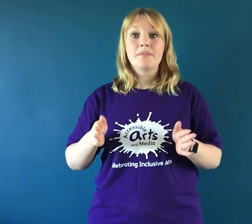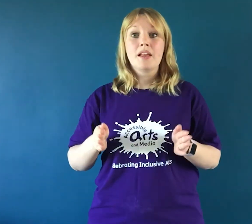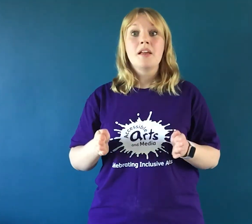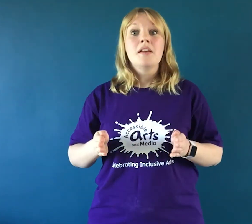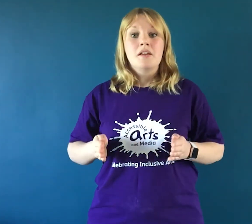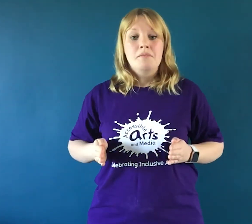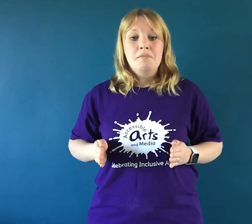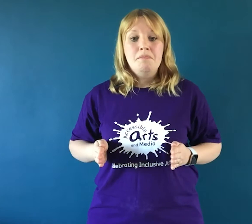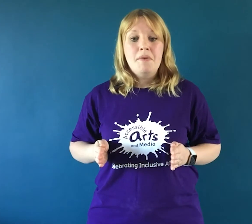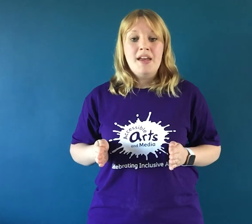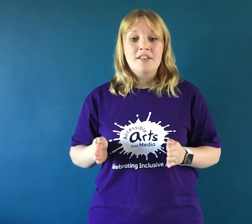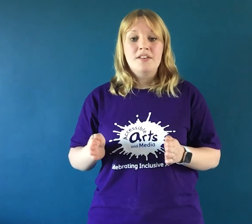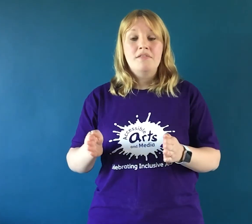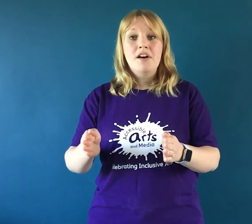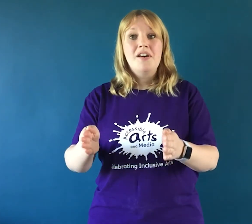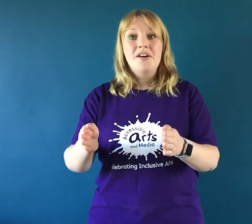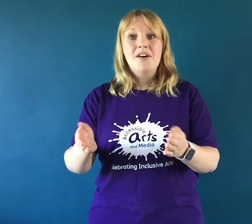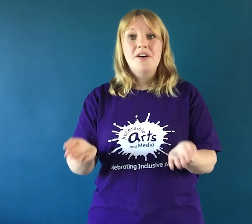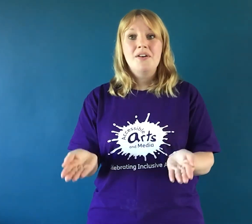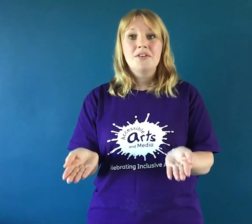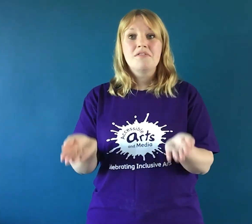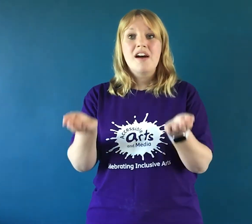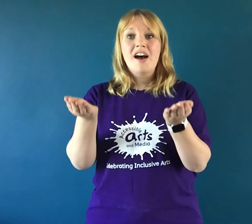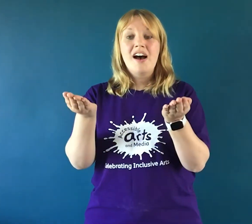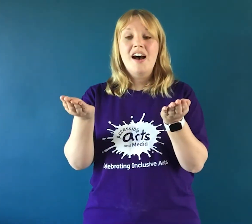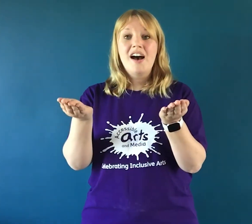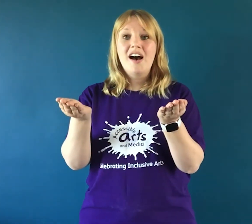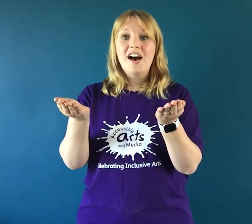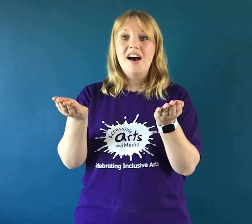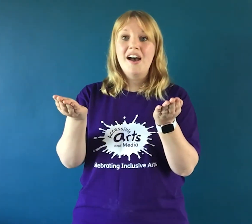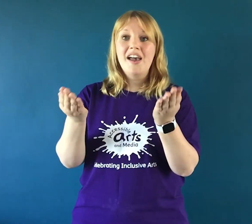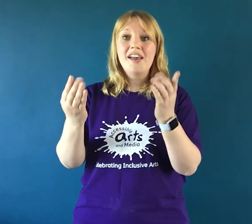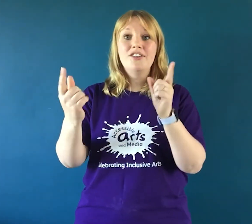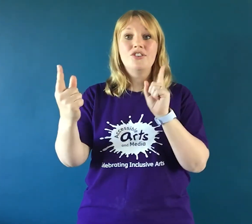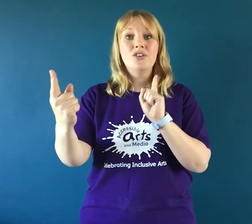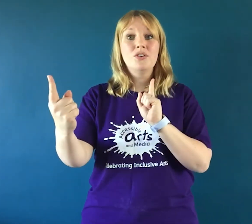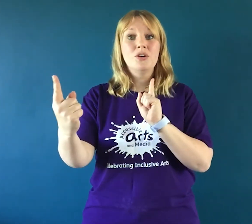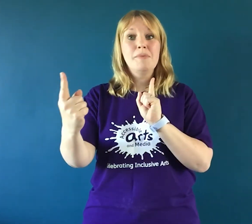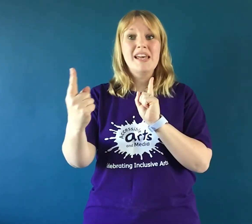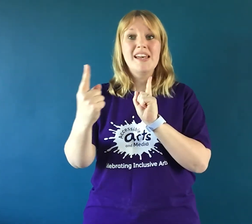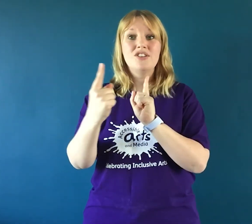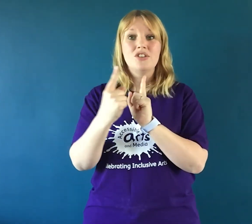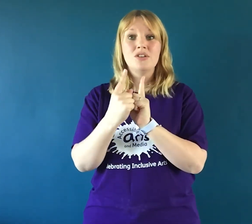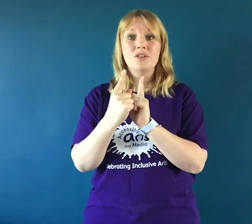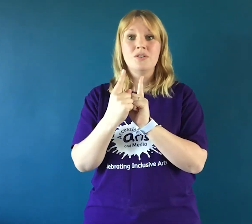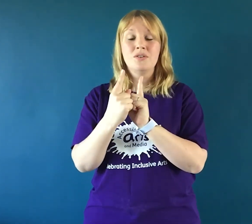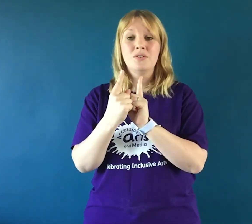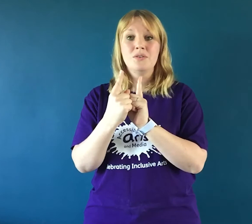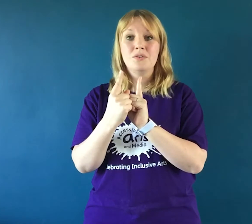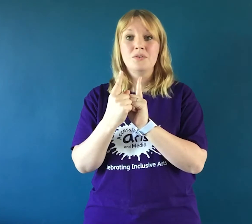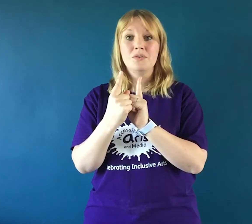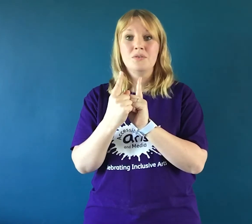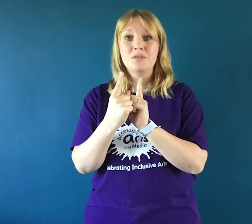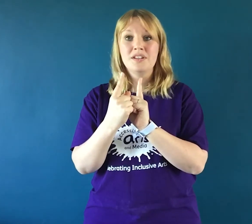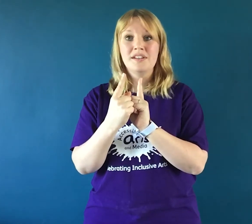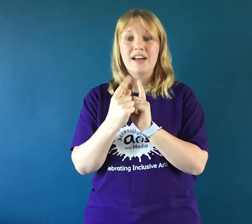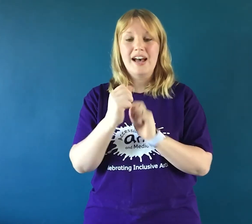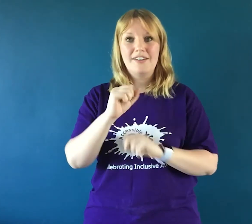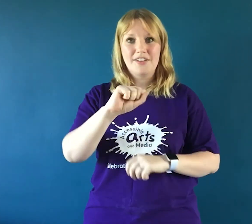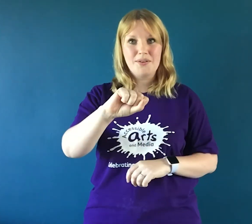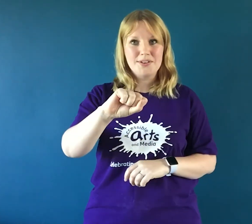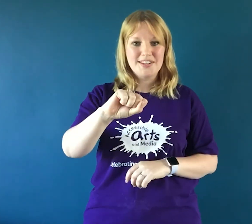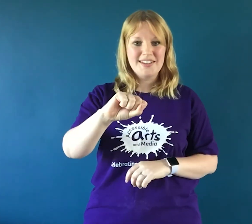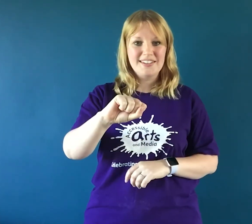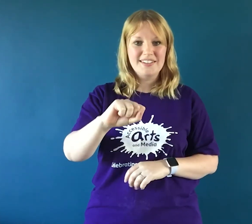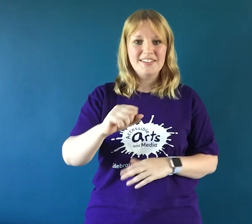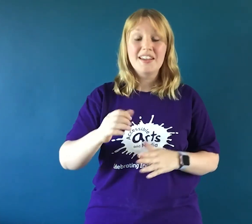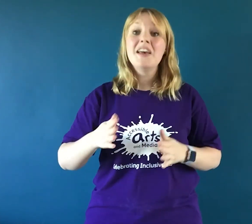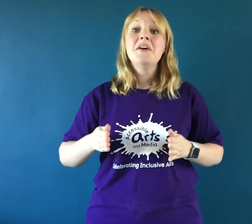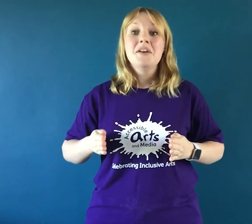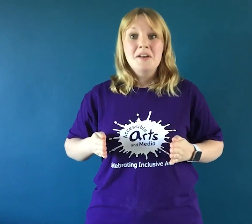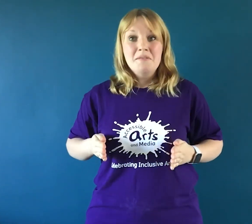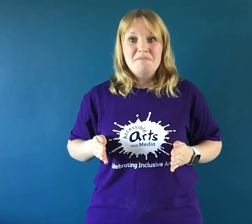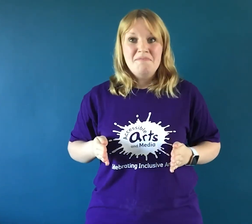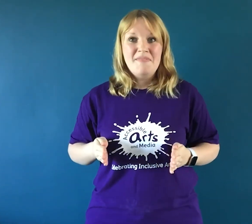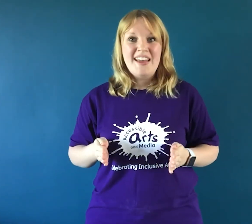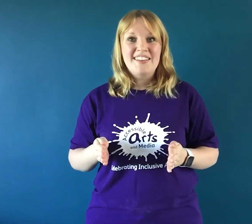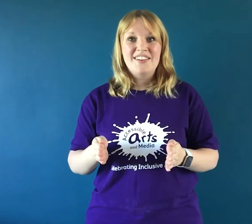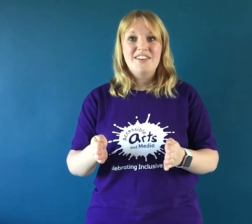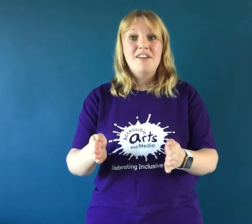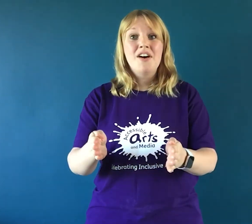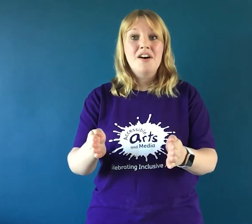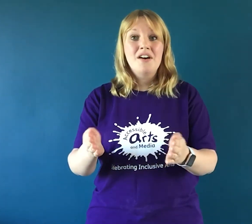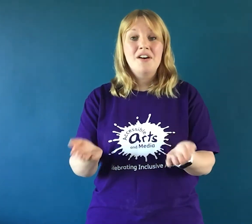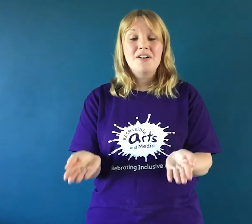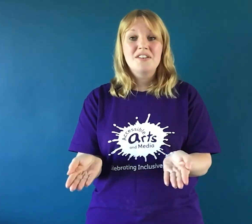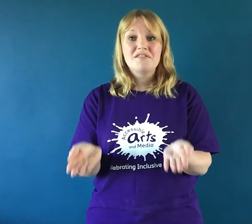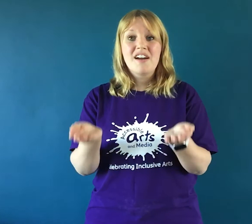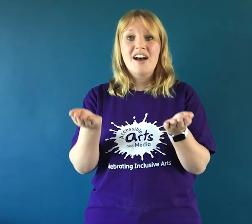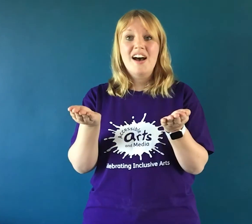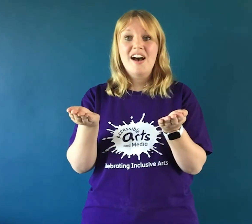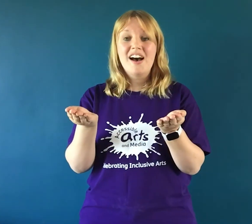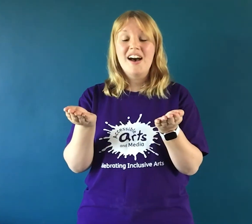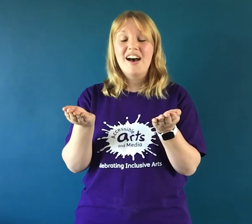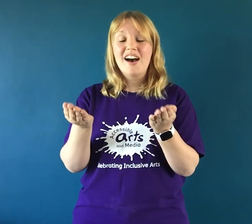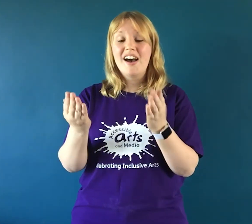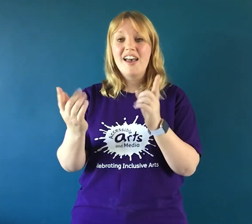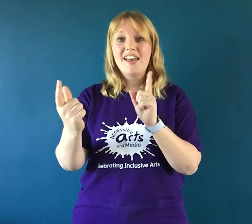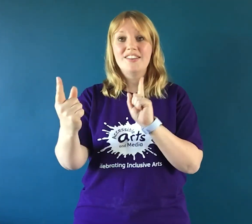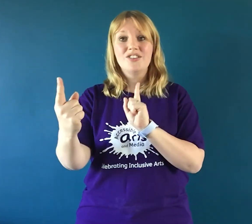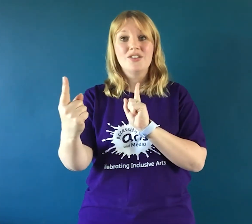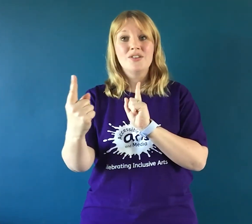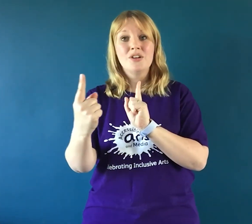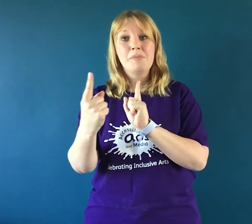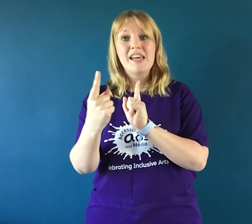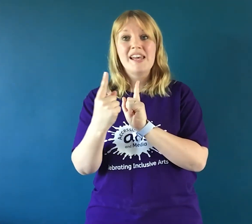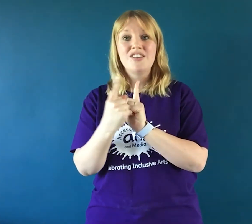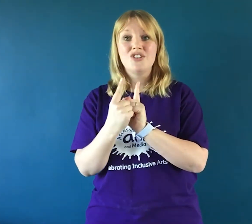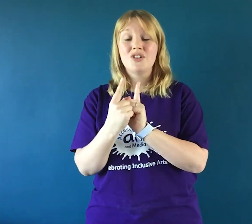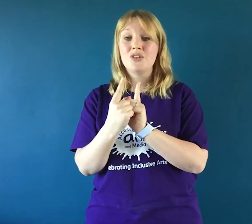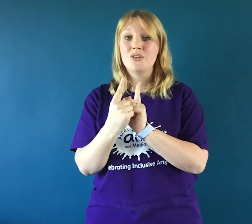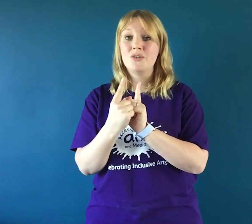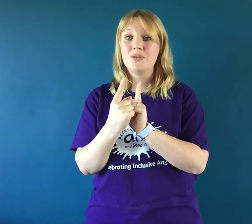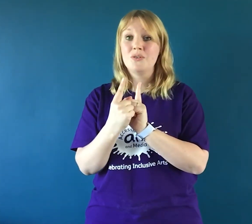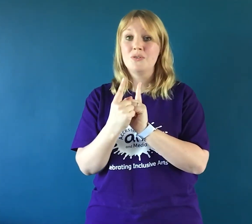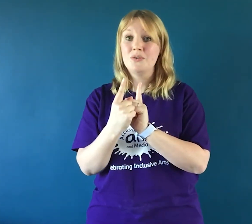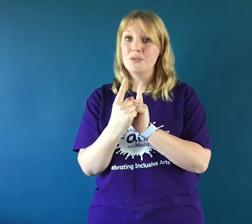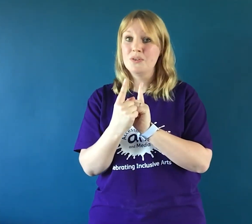May the road rise to meet you. Have a go your turn. May the road rise to meet you.